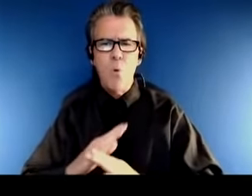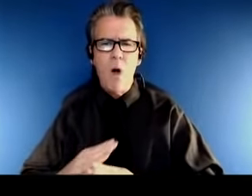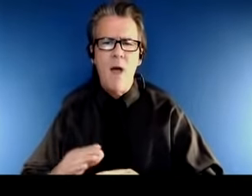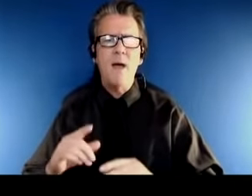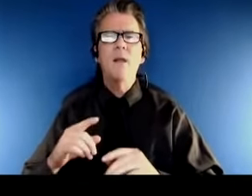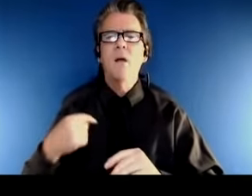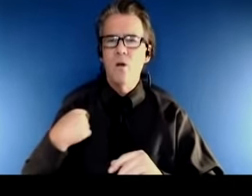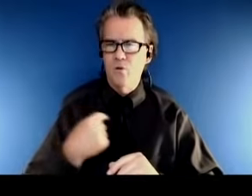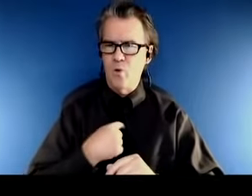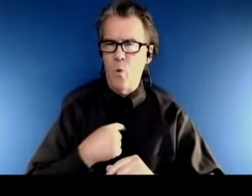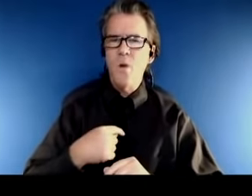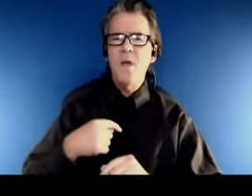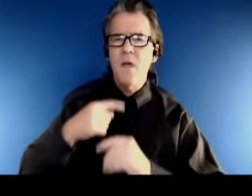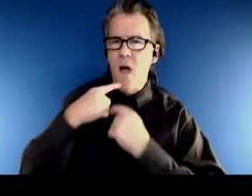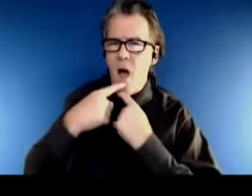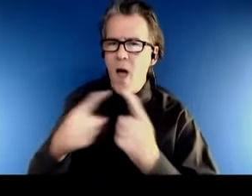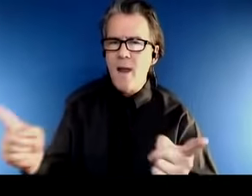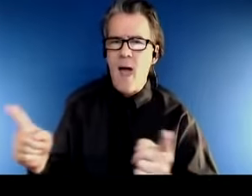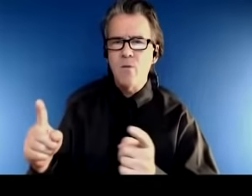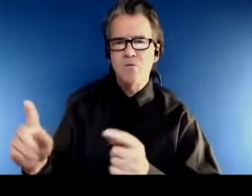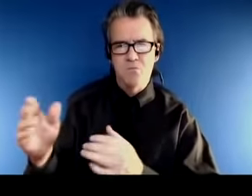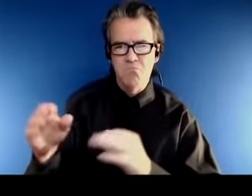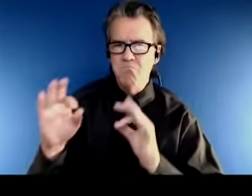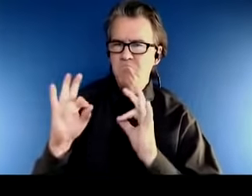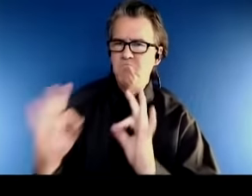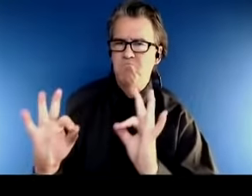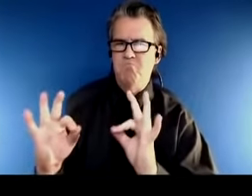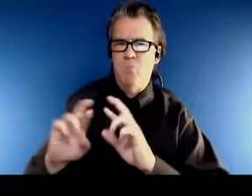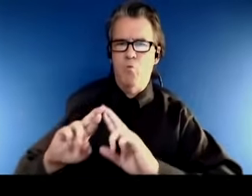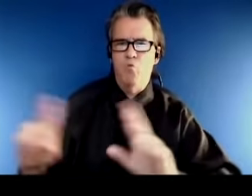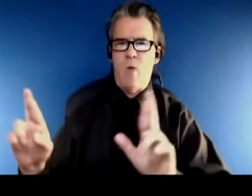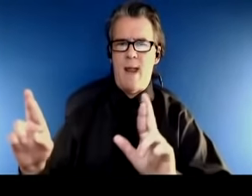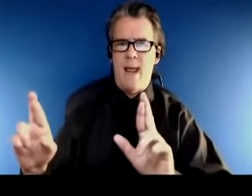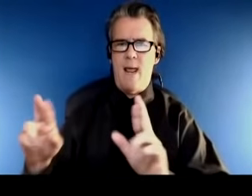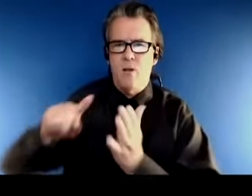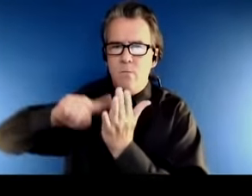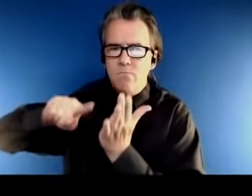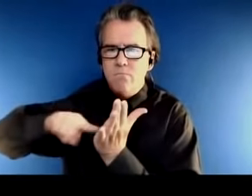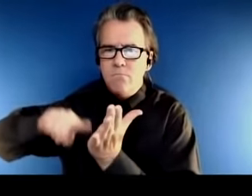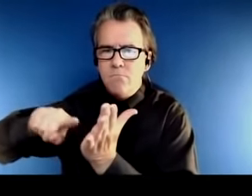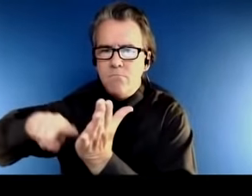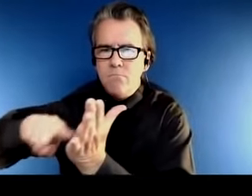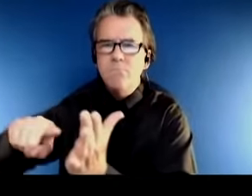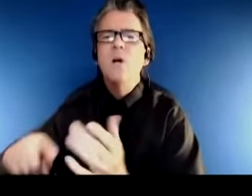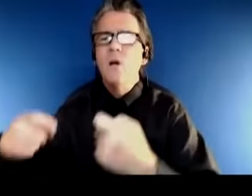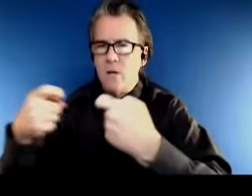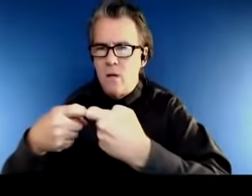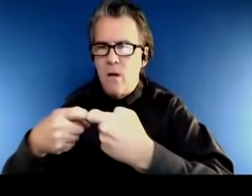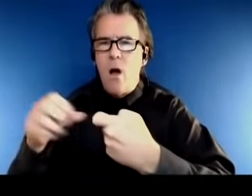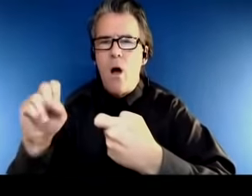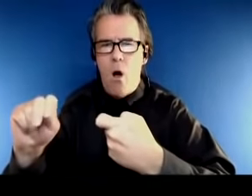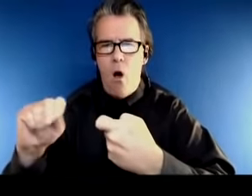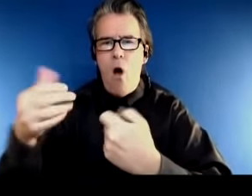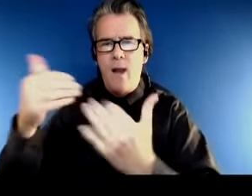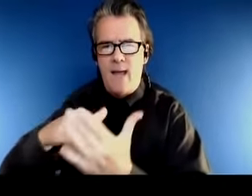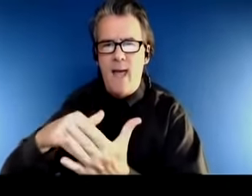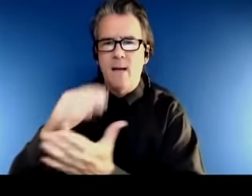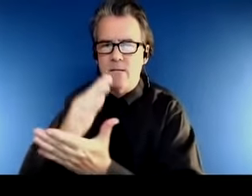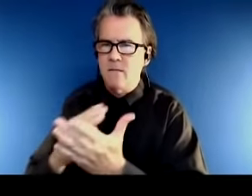was to be able to reduce the impacts of public safety power shutoffs by about 1/3.